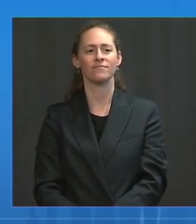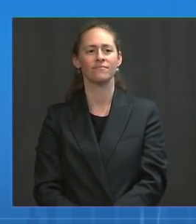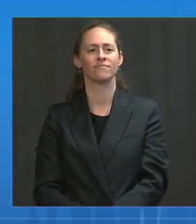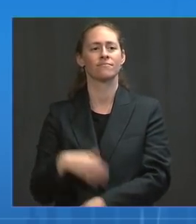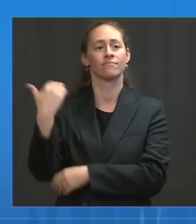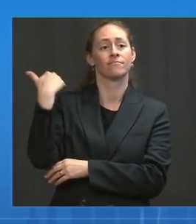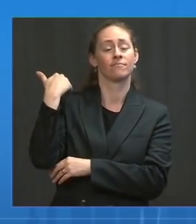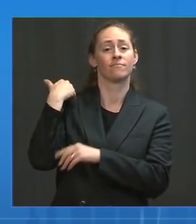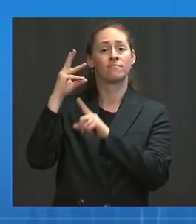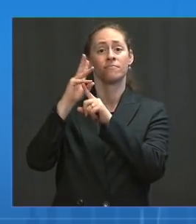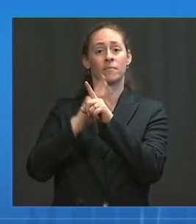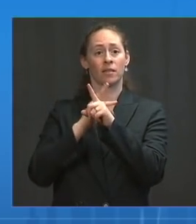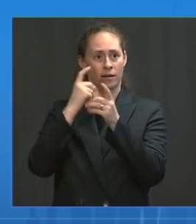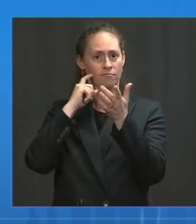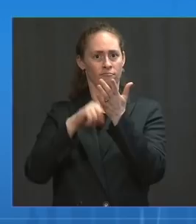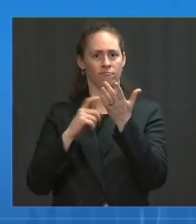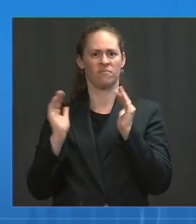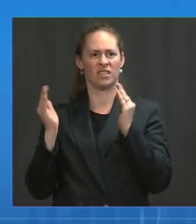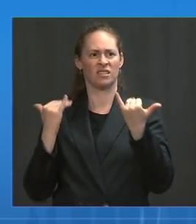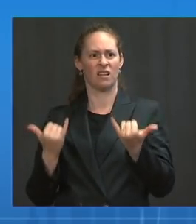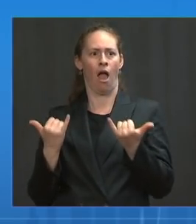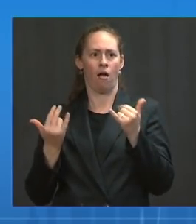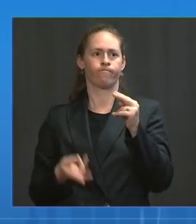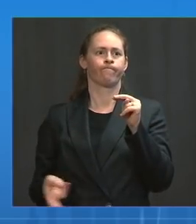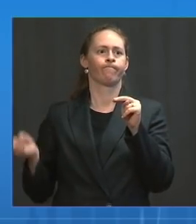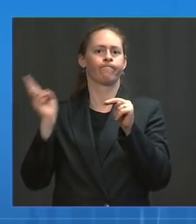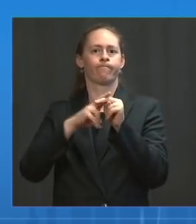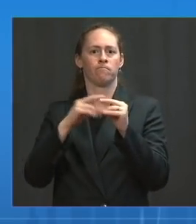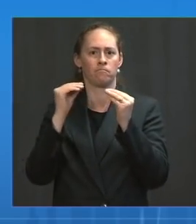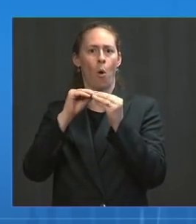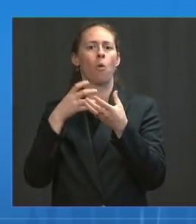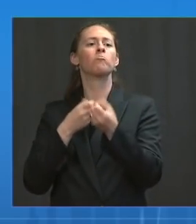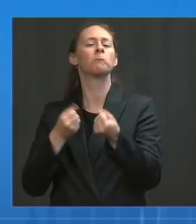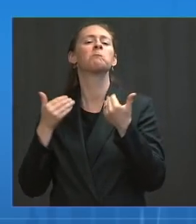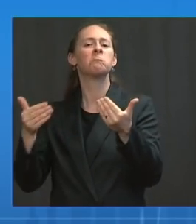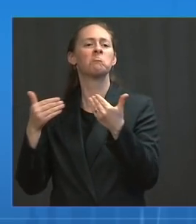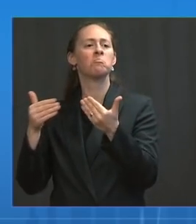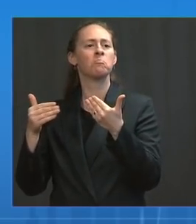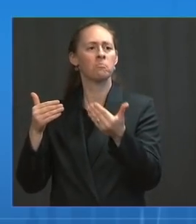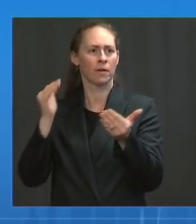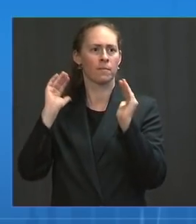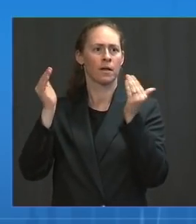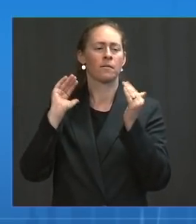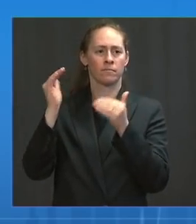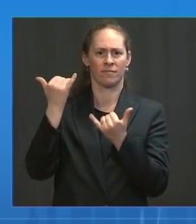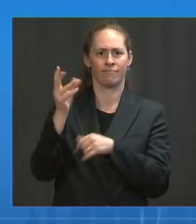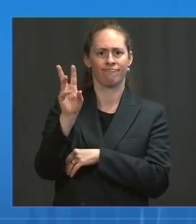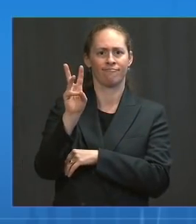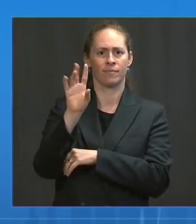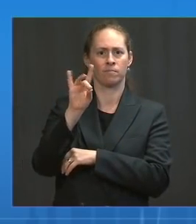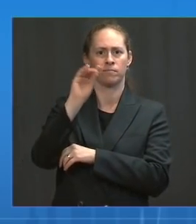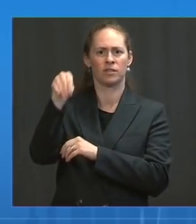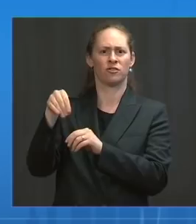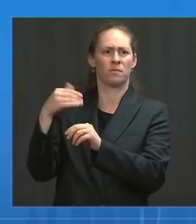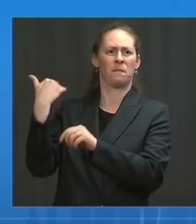from 34 percent to 68 percent. That is because we've worked hard to get the word out